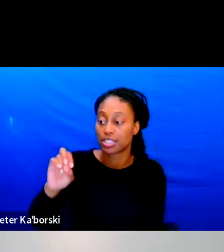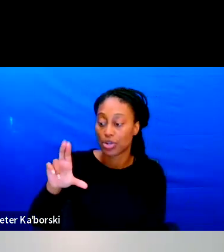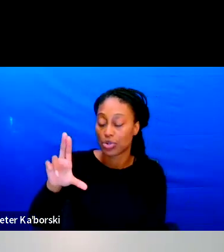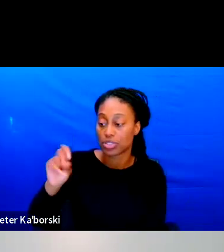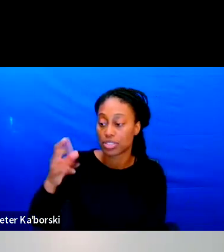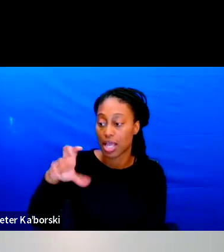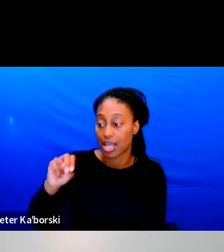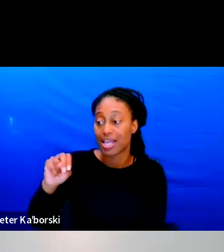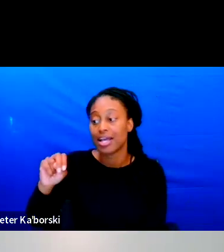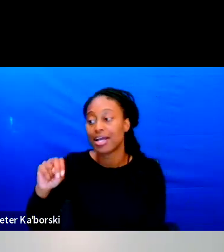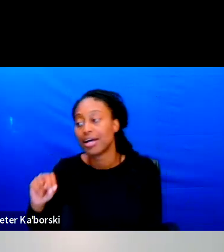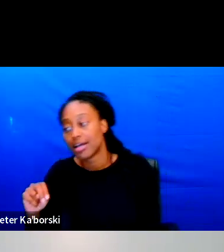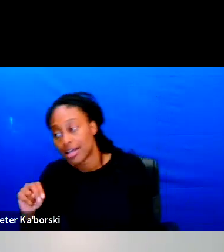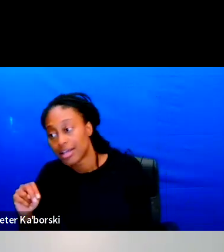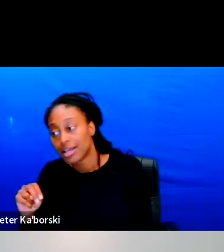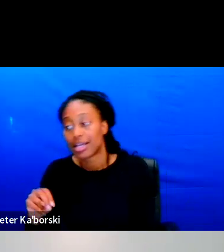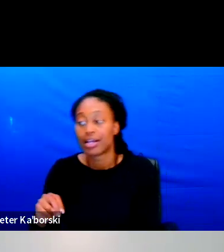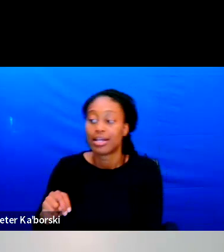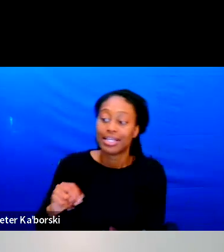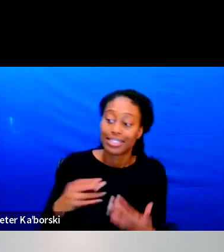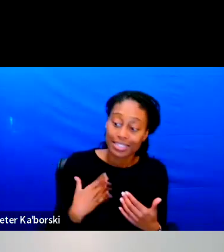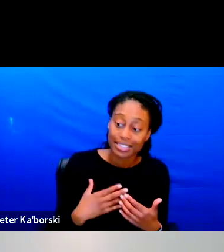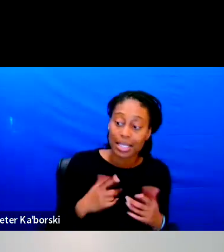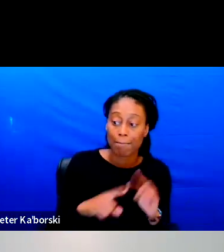Adam Ayers w/ APRIL: The convenience there is really nice, but cost could definitely be a factor.